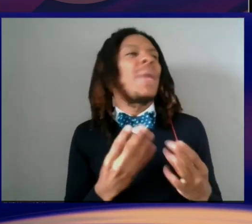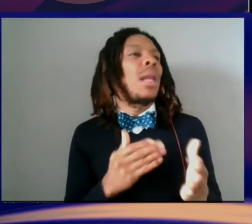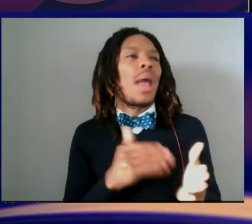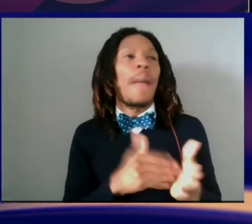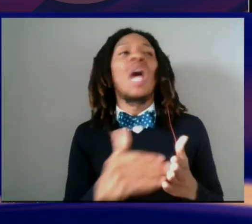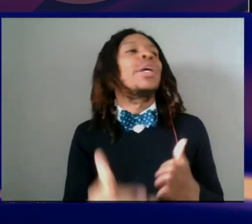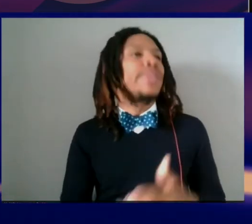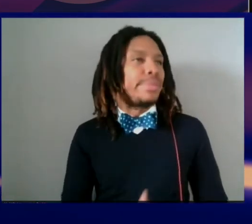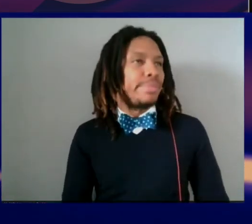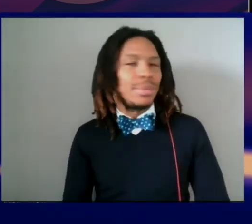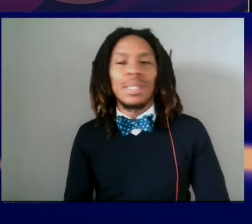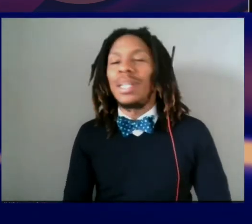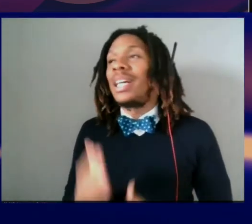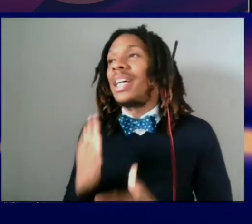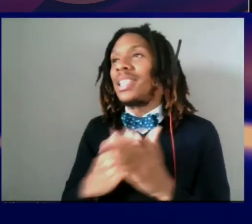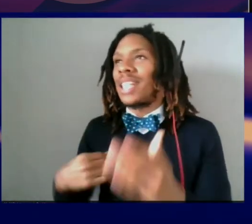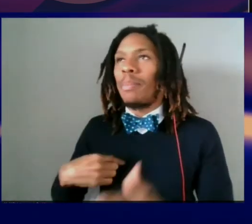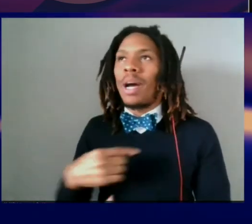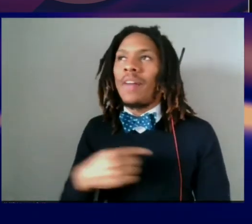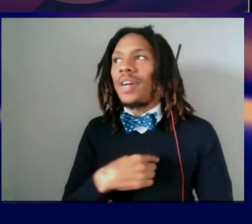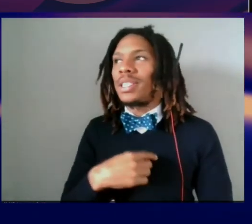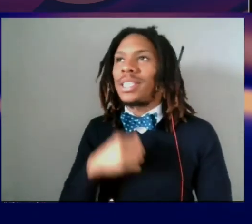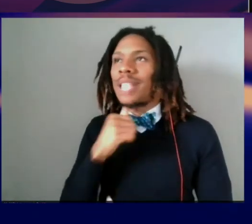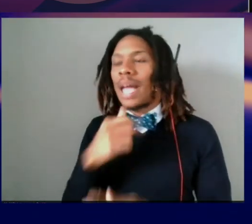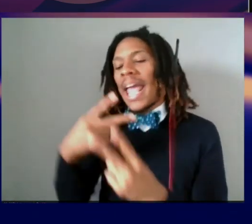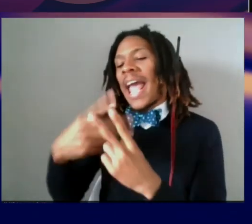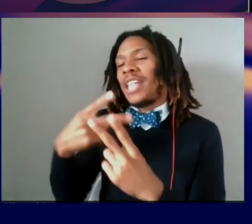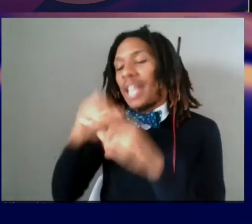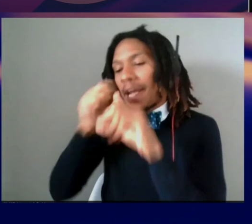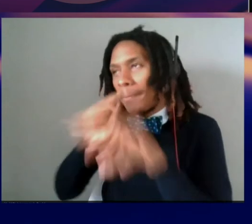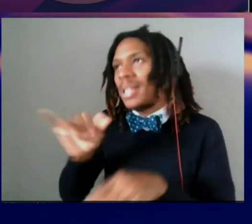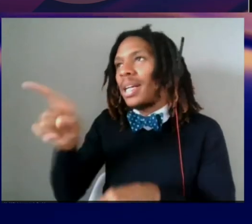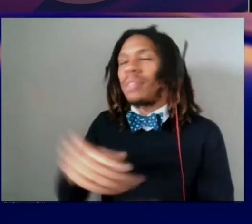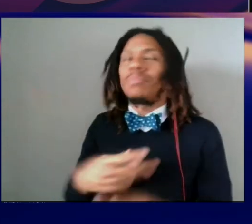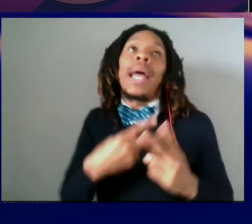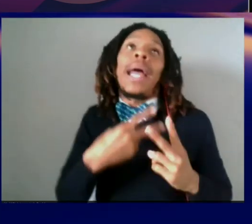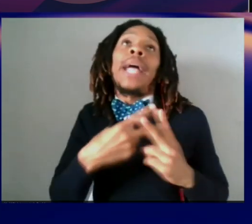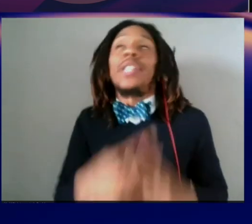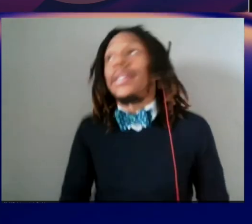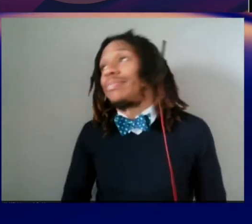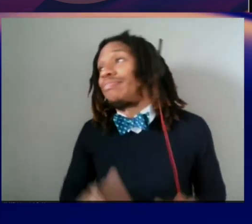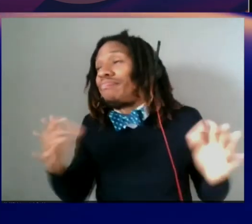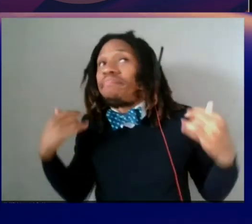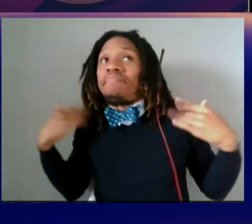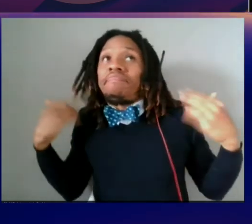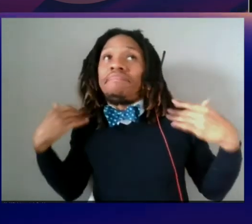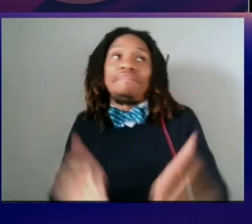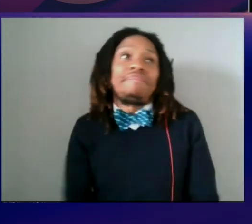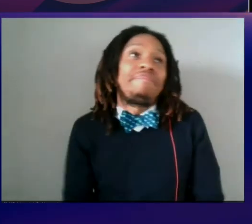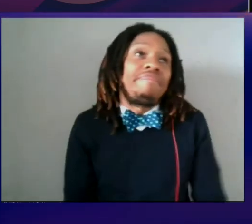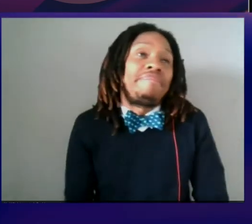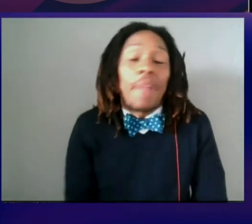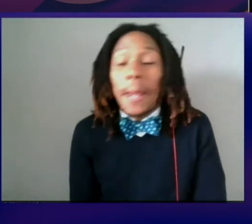Some of us aren't as hashtag blessed as you Aaron but Hashtag. (Aaron and Suman chuckle) Anyway, so,